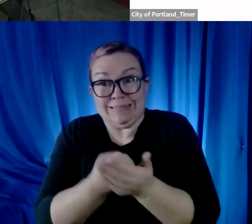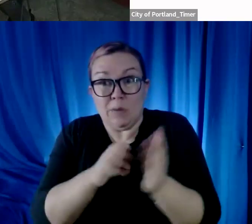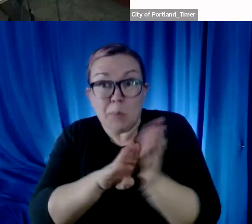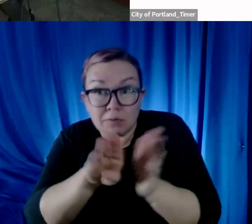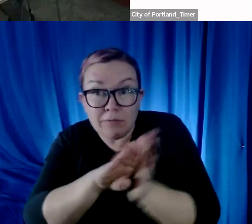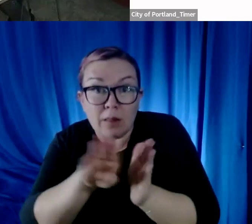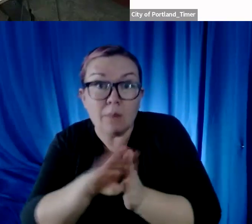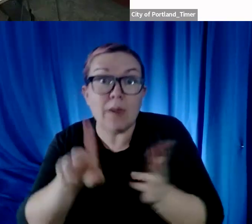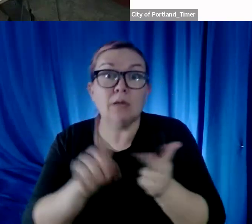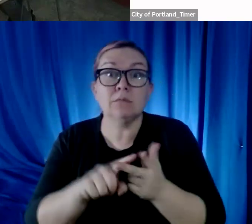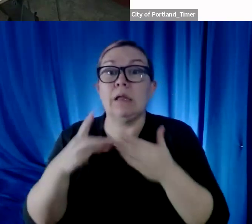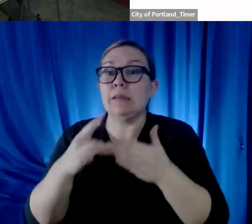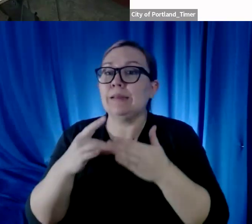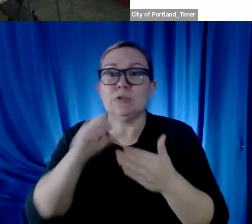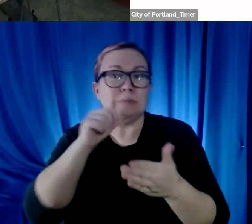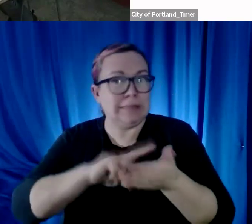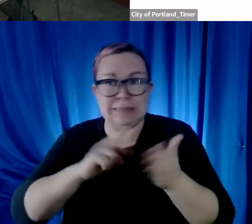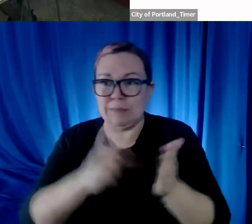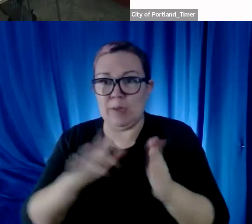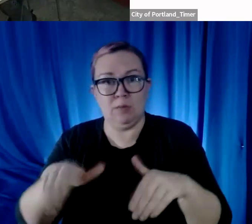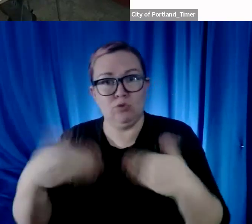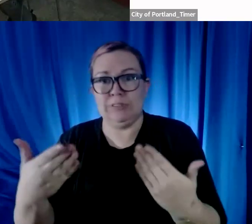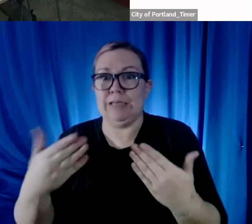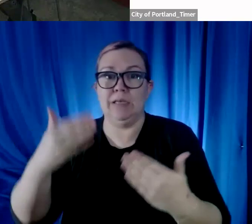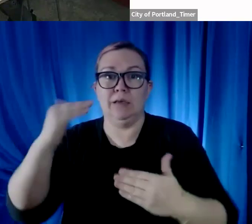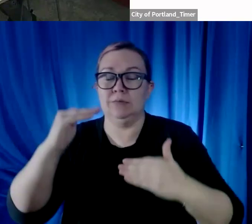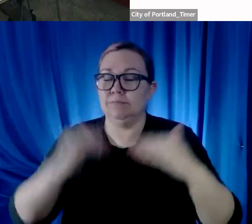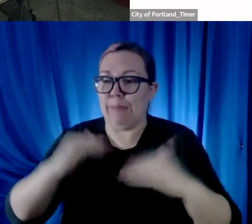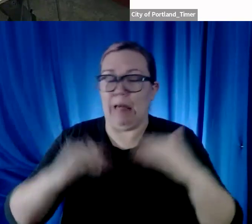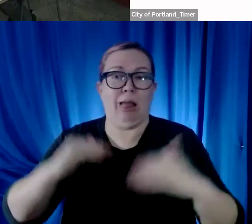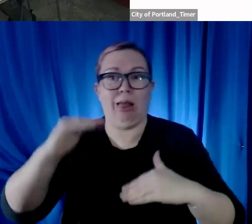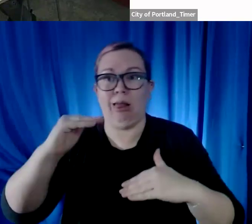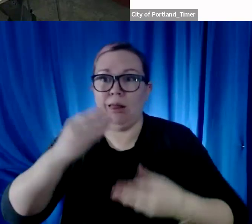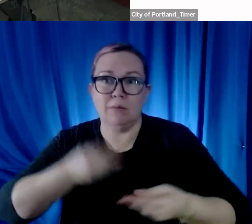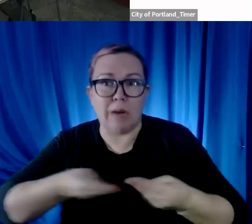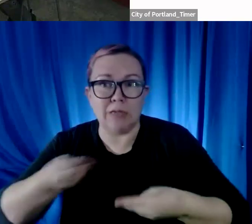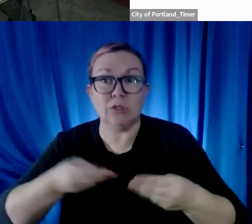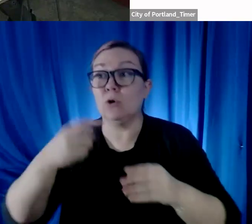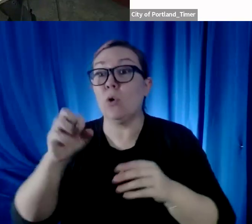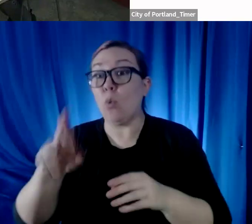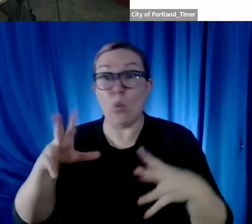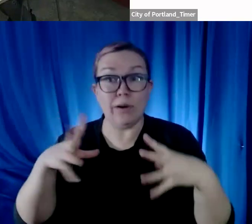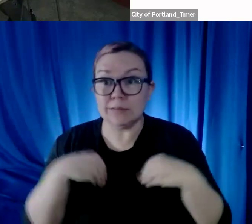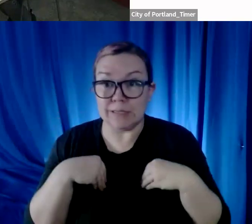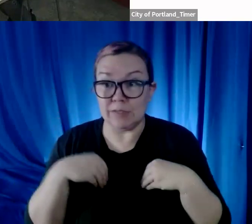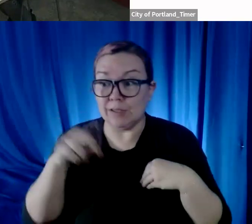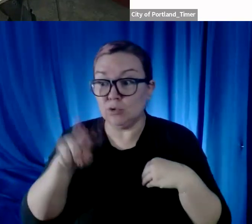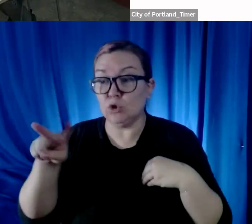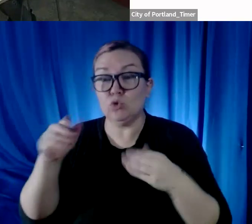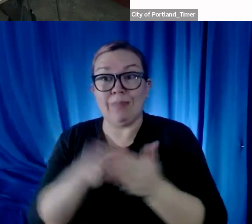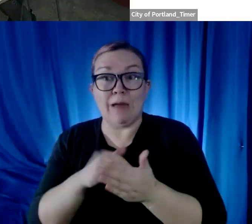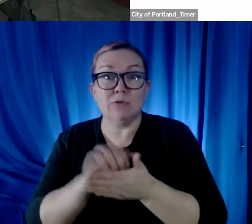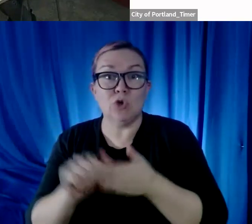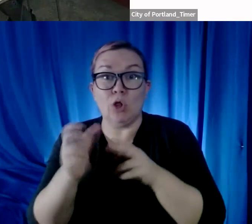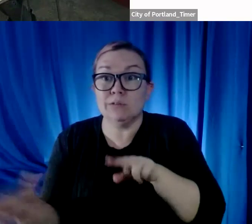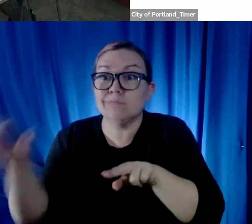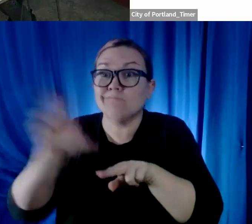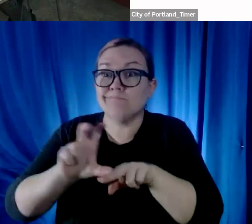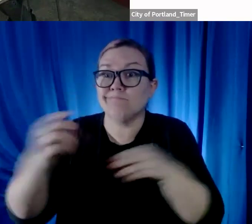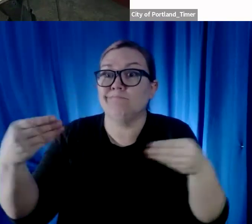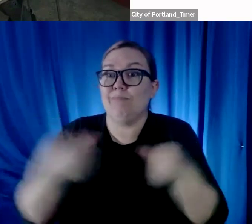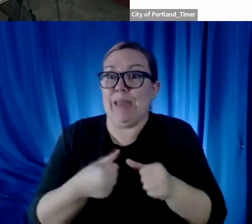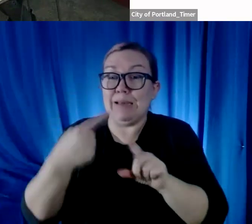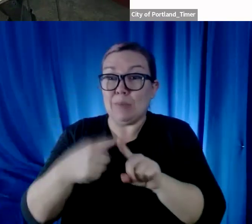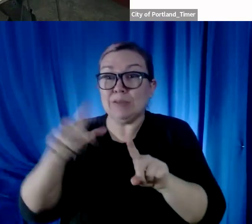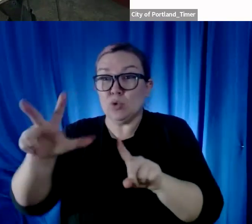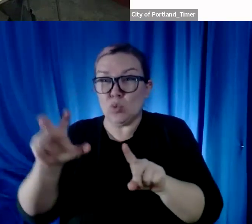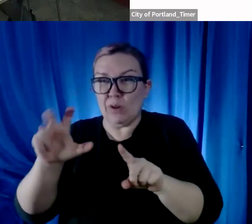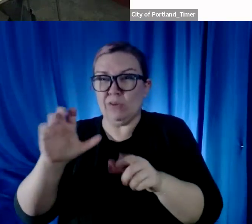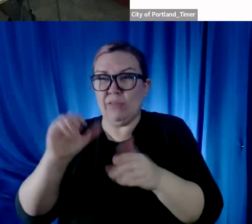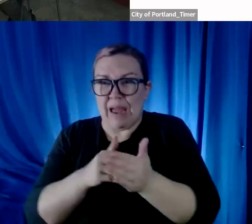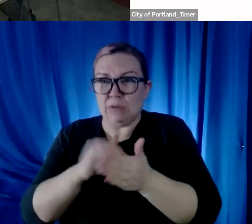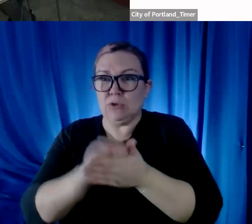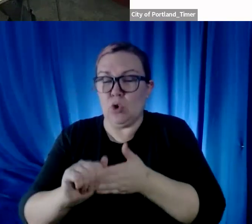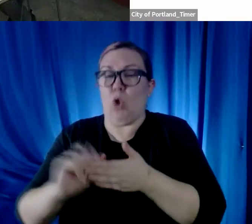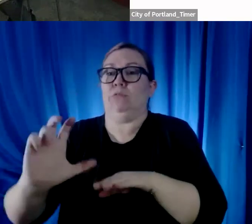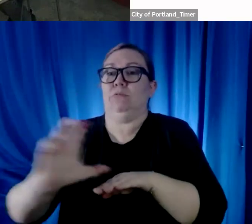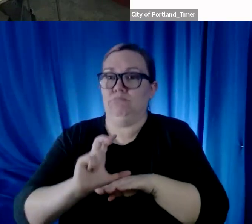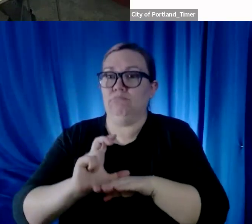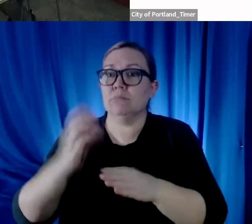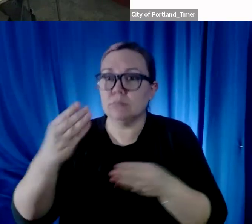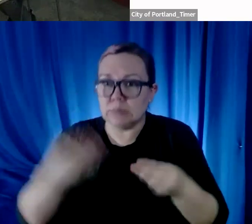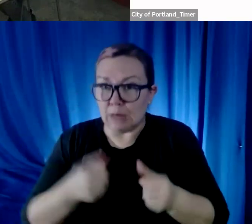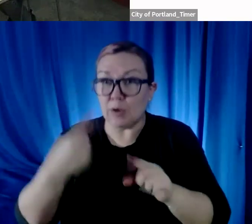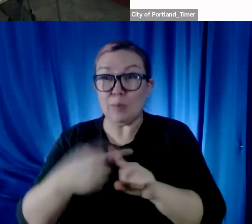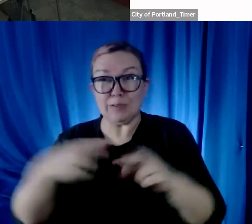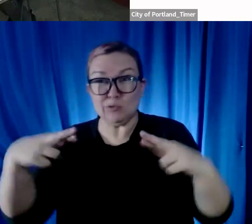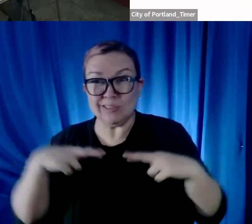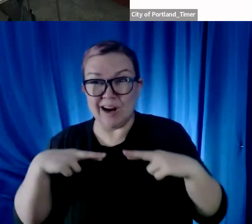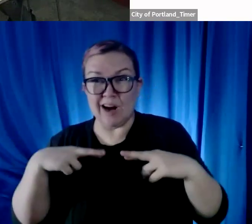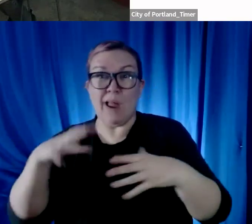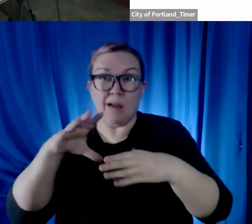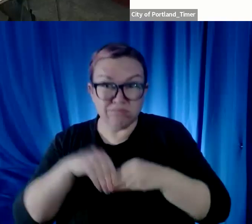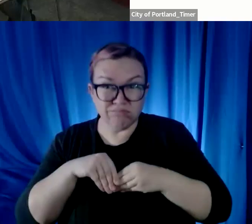Leadership does not mean presenting an unbalanced, incomplete budget, nor does it mean accepting a $22,000 raise on top of a $300,000 salary And a $120,000 retirement packages when layoffs loom.